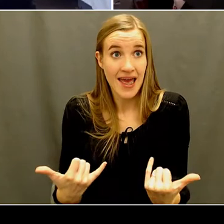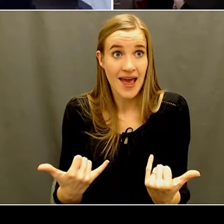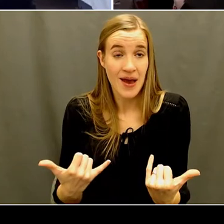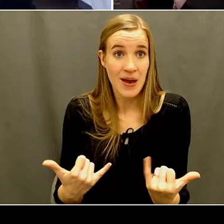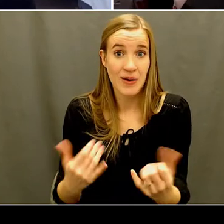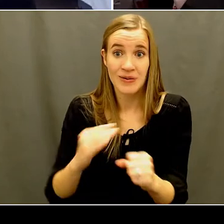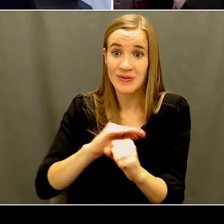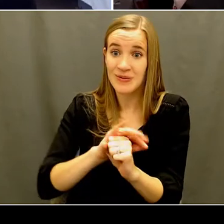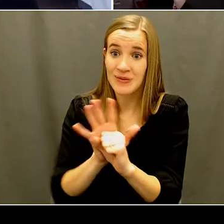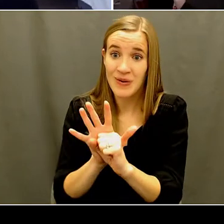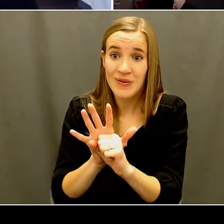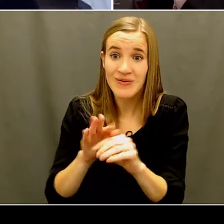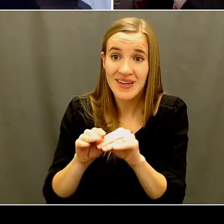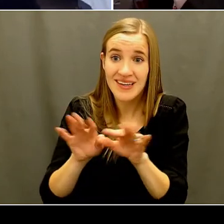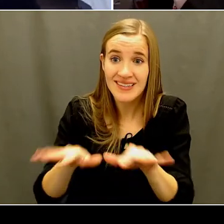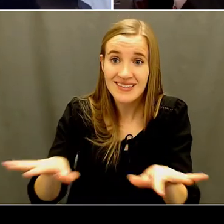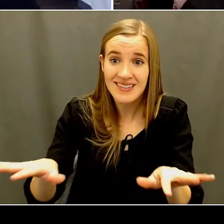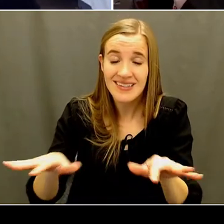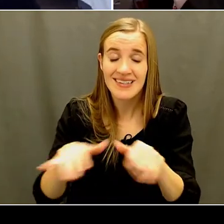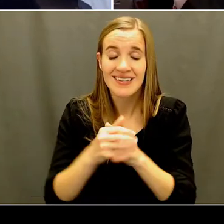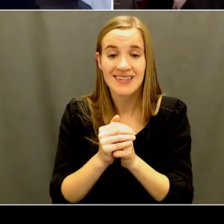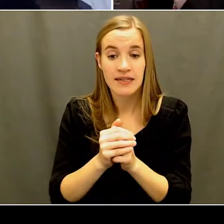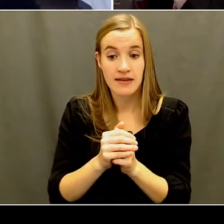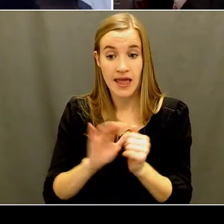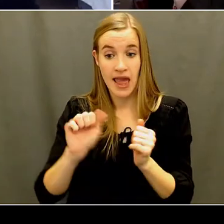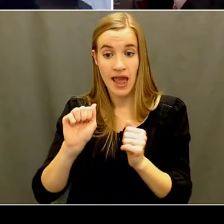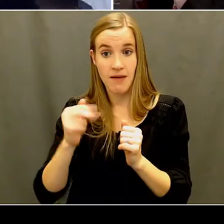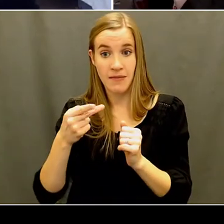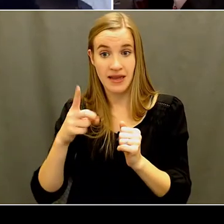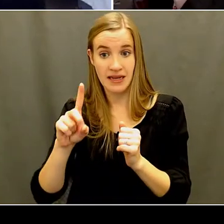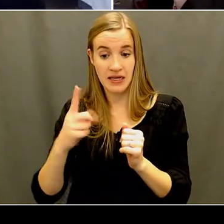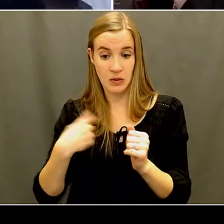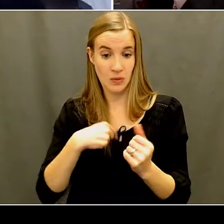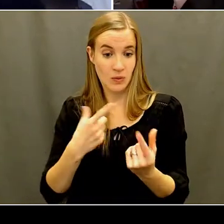Senate, you know, has decided to go home until Labor Day. Like there will be no